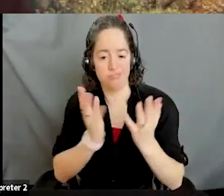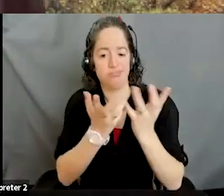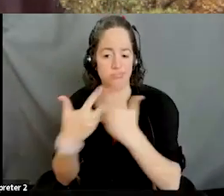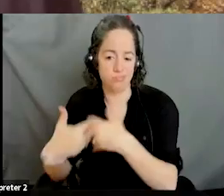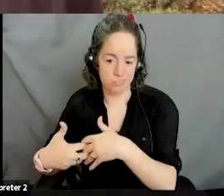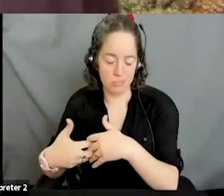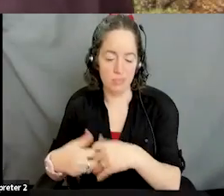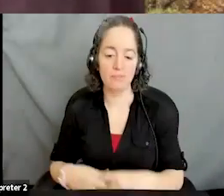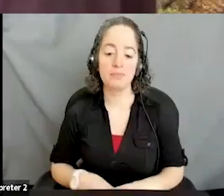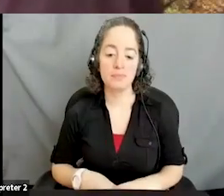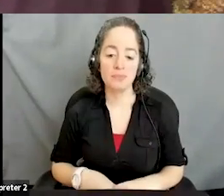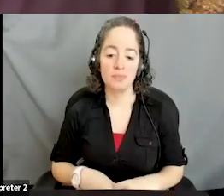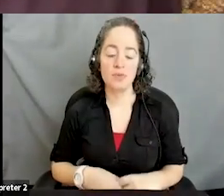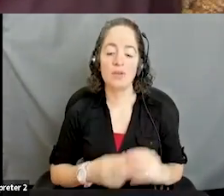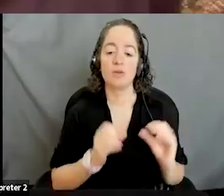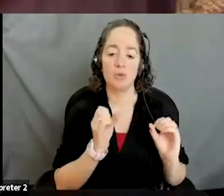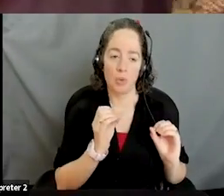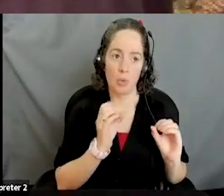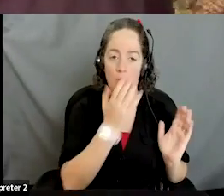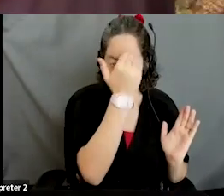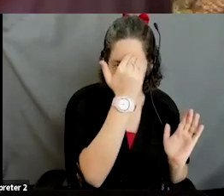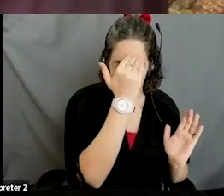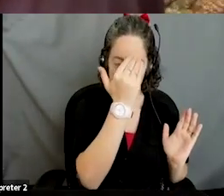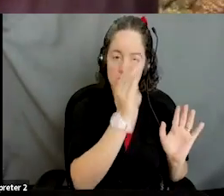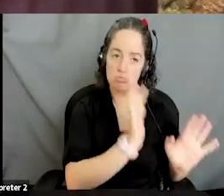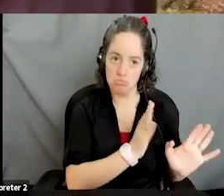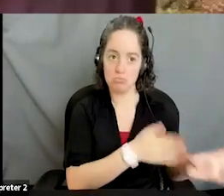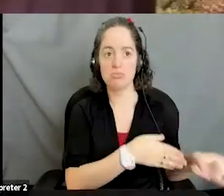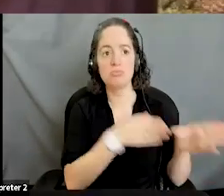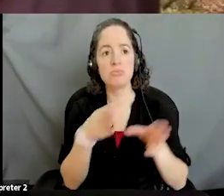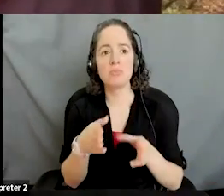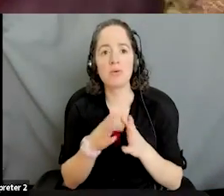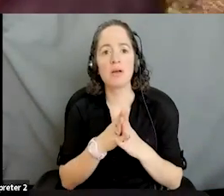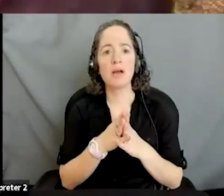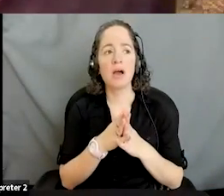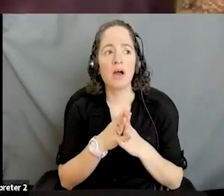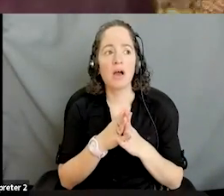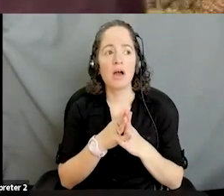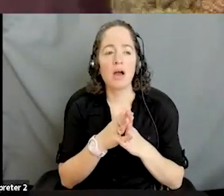moving on to perceived complexity of taking on accessibility.